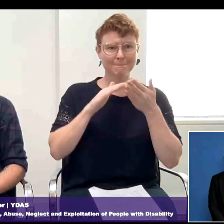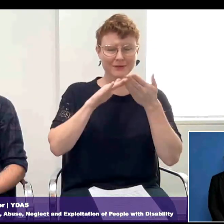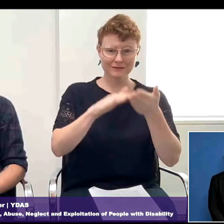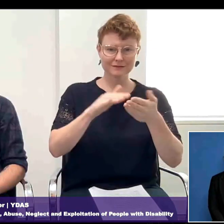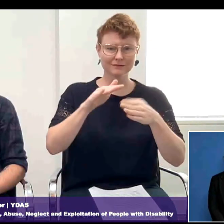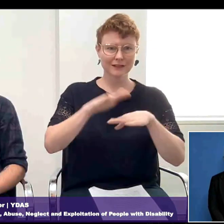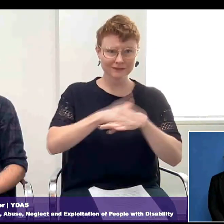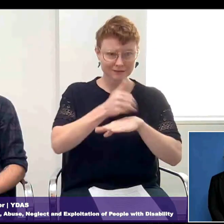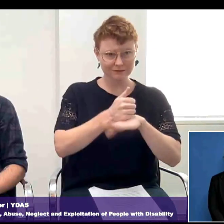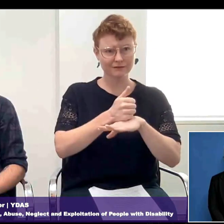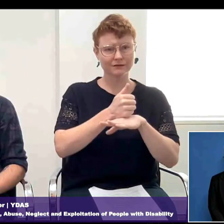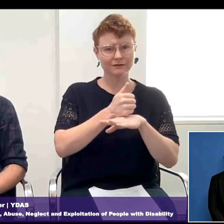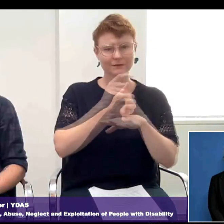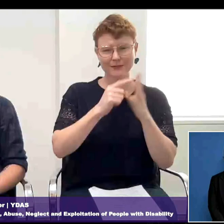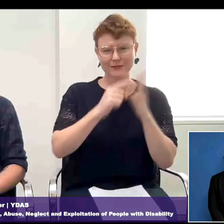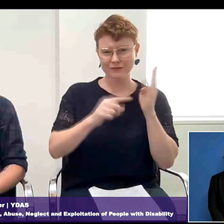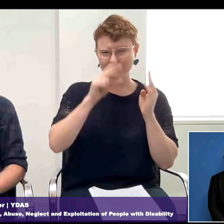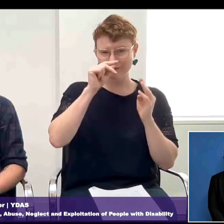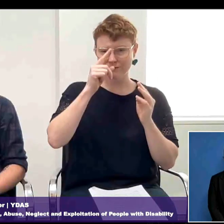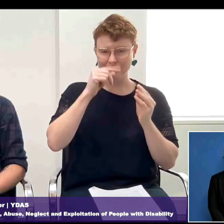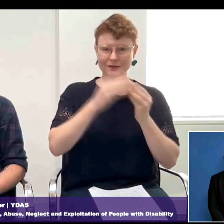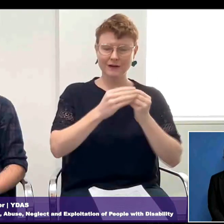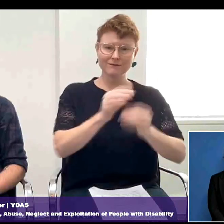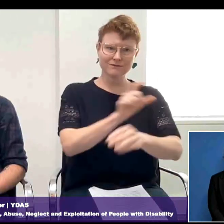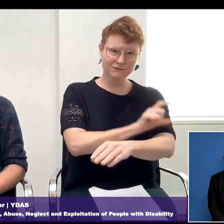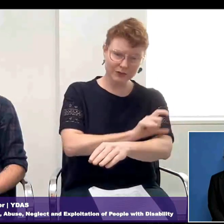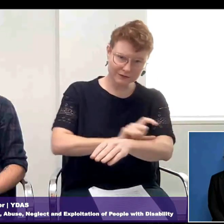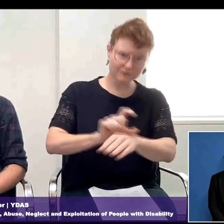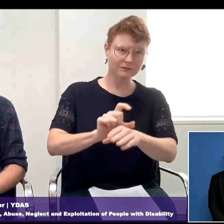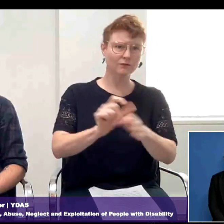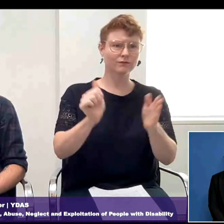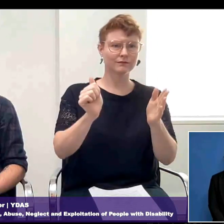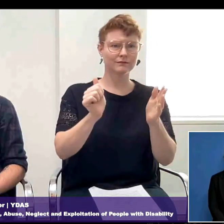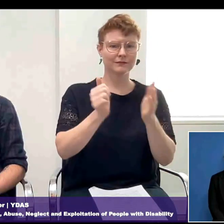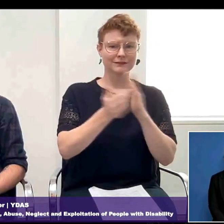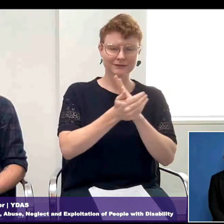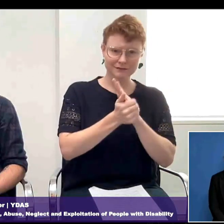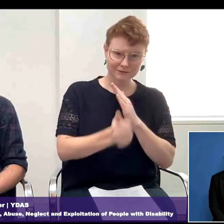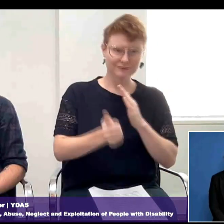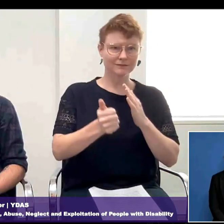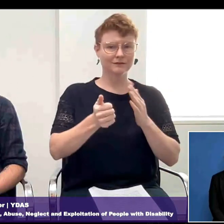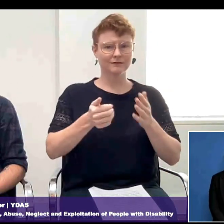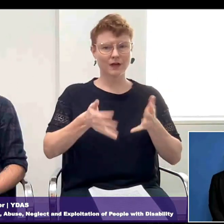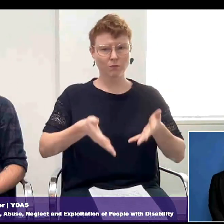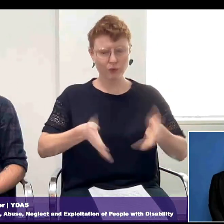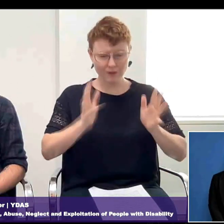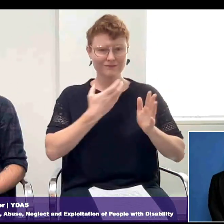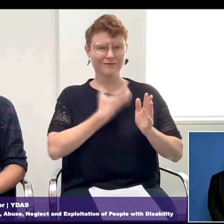There is not enough specialised support to help the disabled young people gain the